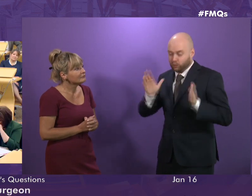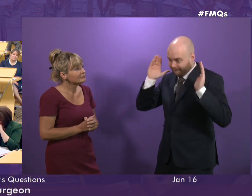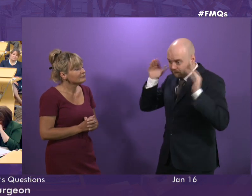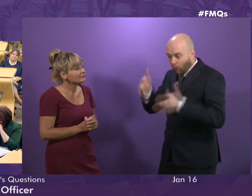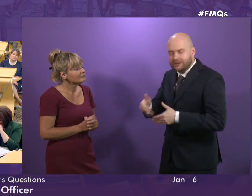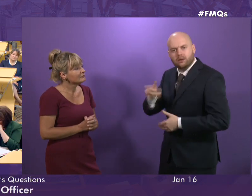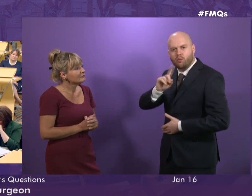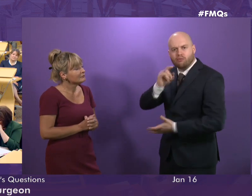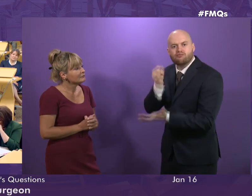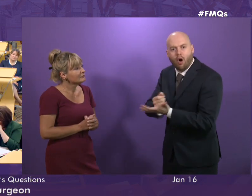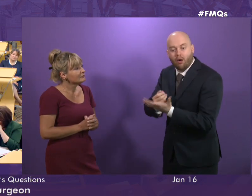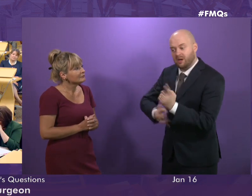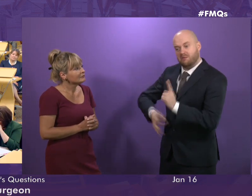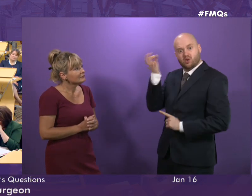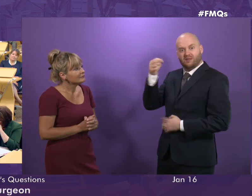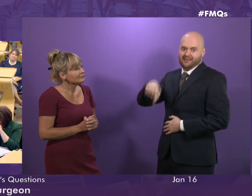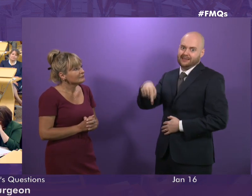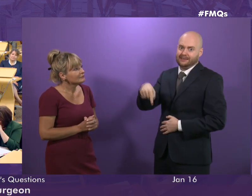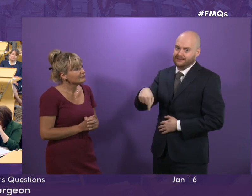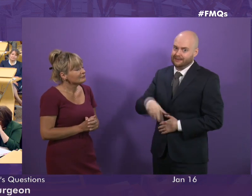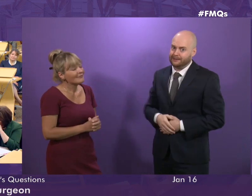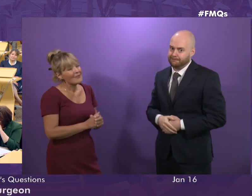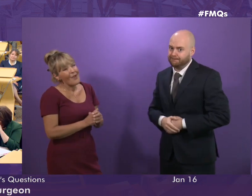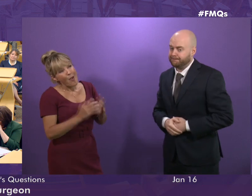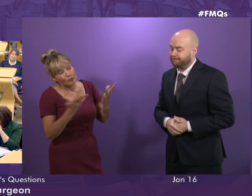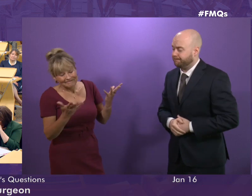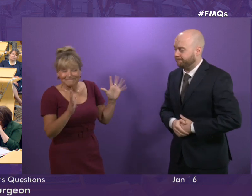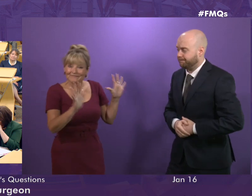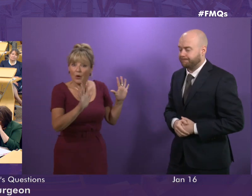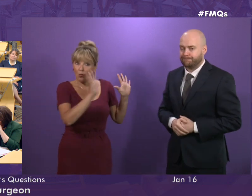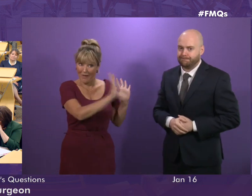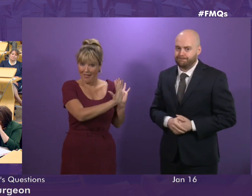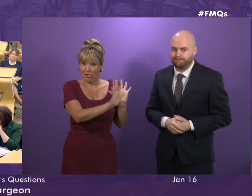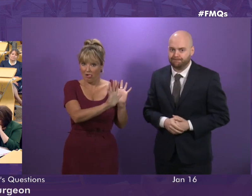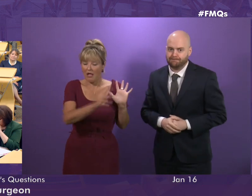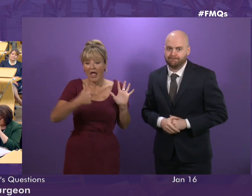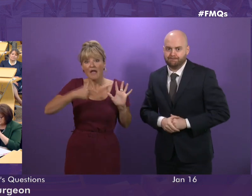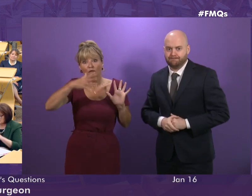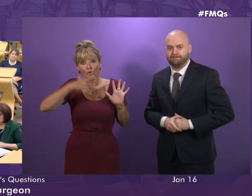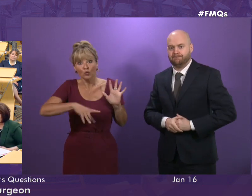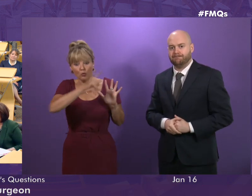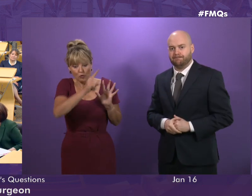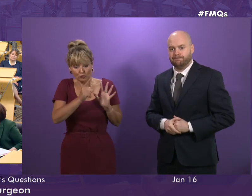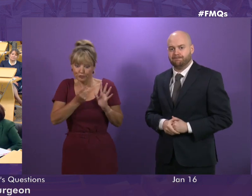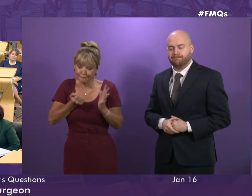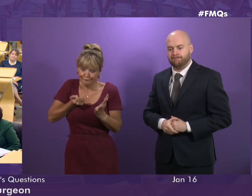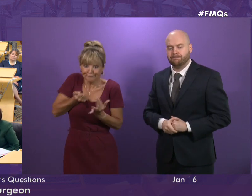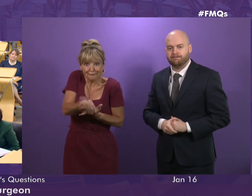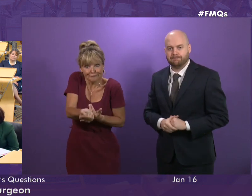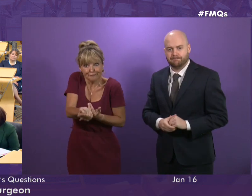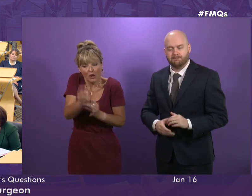If we are going to instruct a review, it is important to allow that review to do its work.